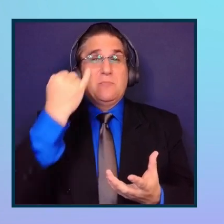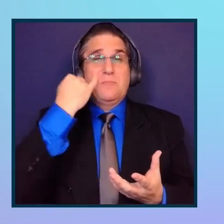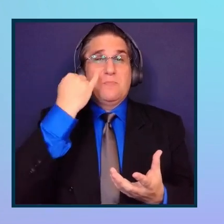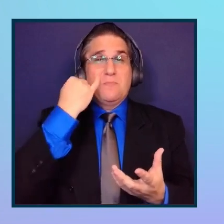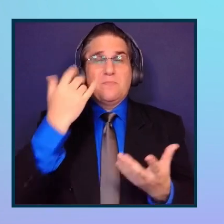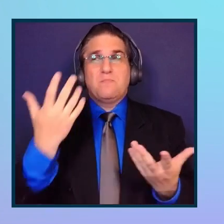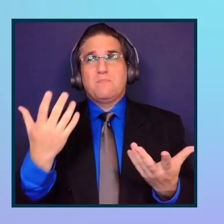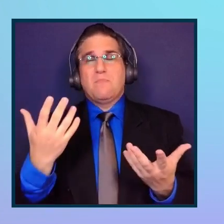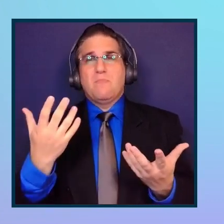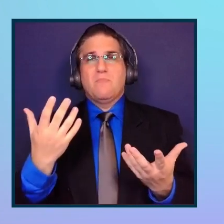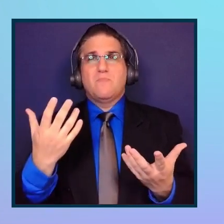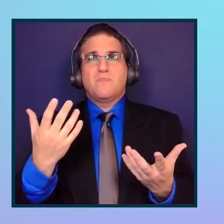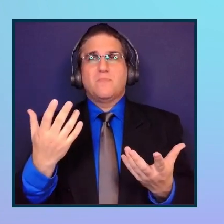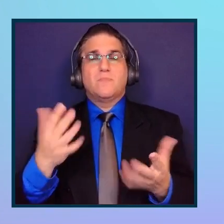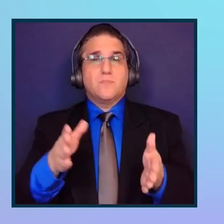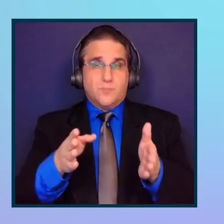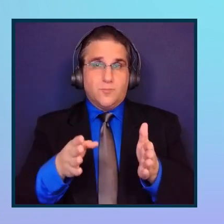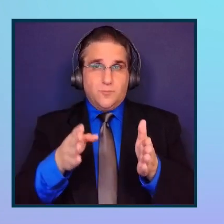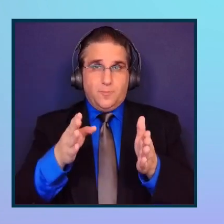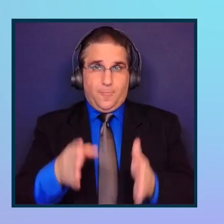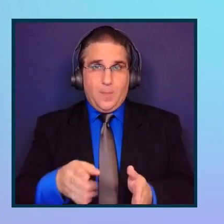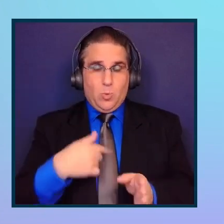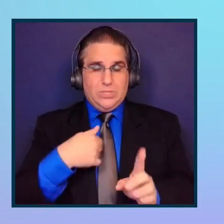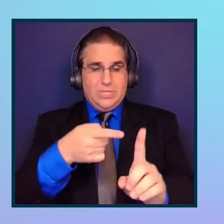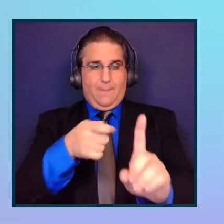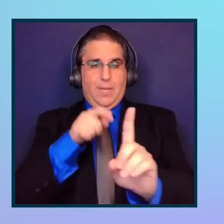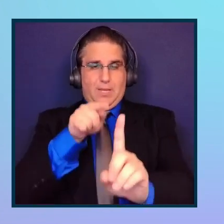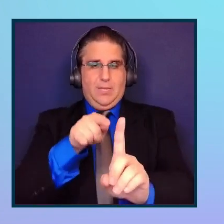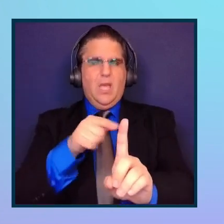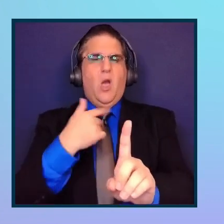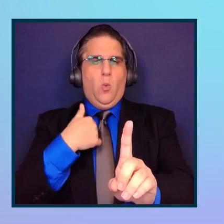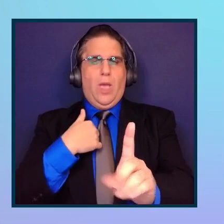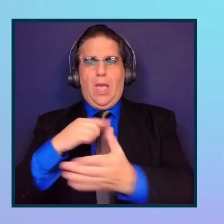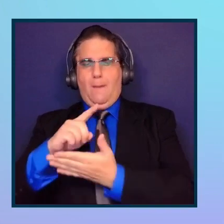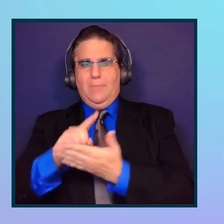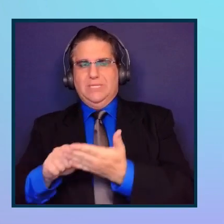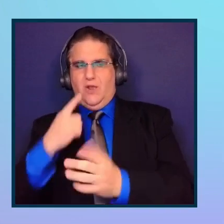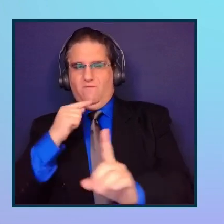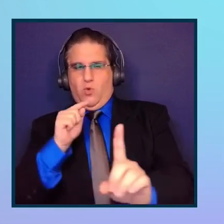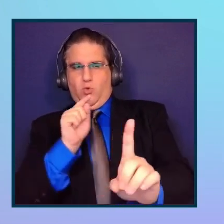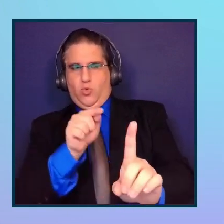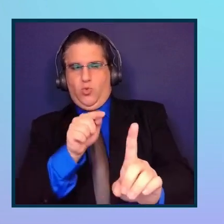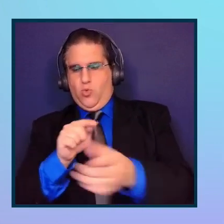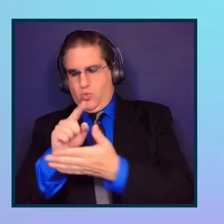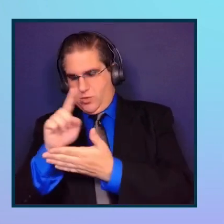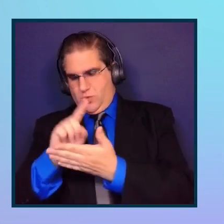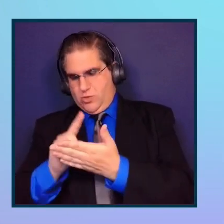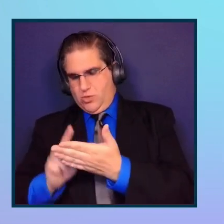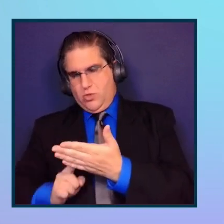a person will be designed for, right, and then we say everyone will benefit.